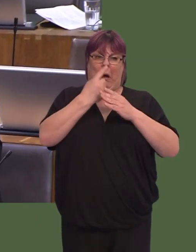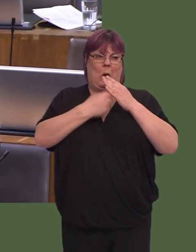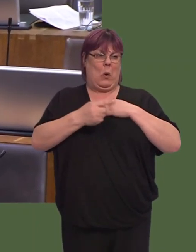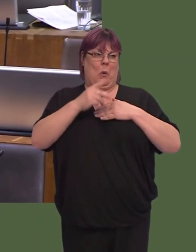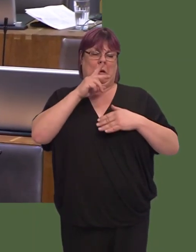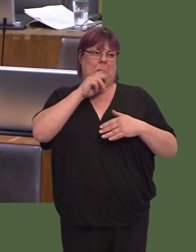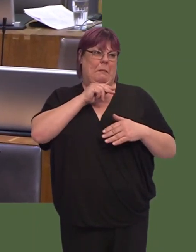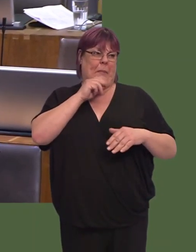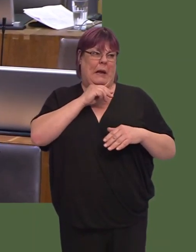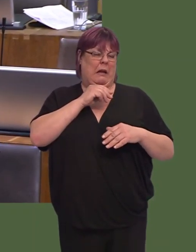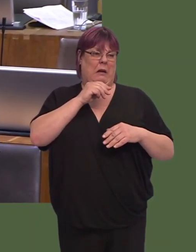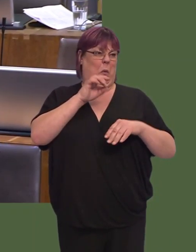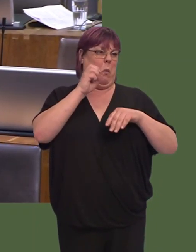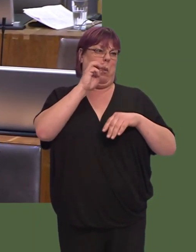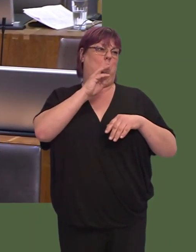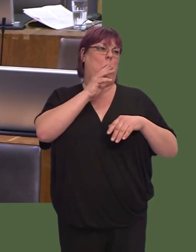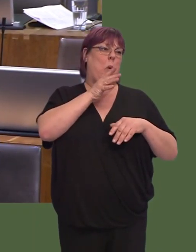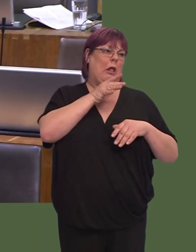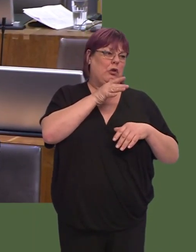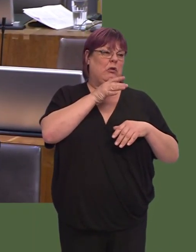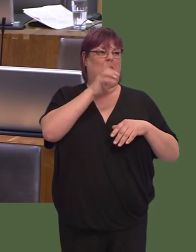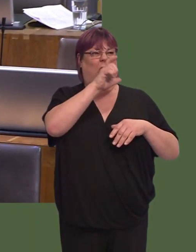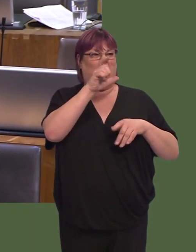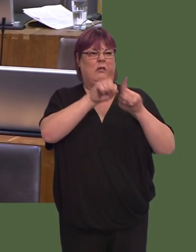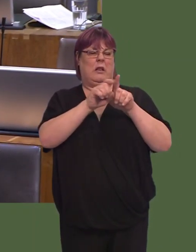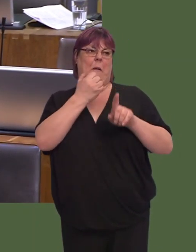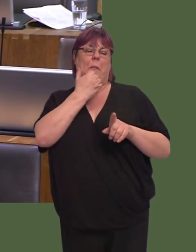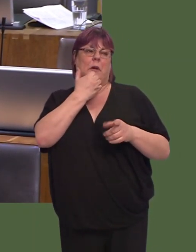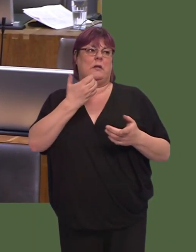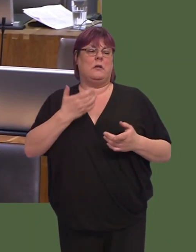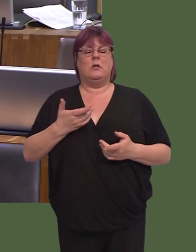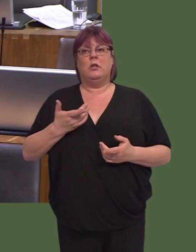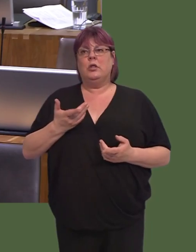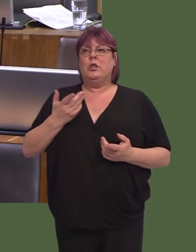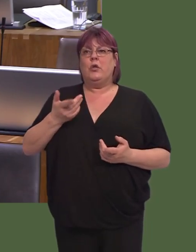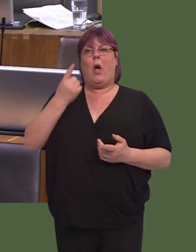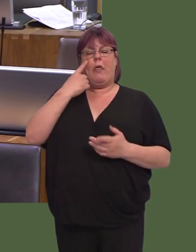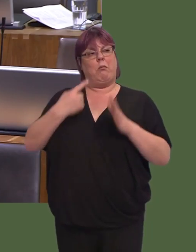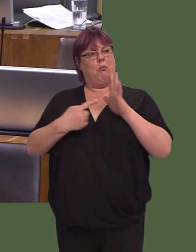numbers, I'm ashamed to say. So, I think there's a lot to be said for bringing up your children bilingually.